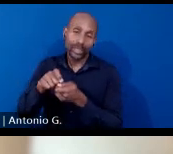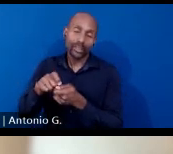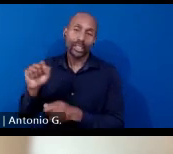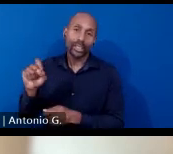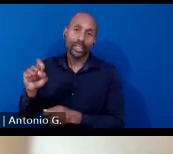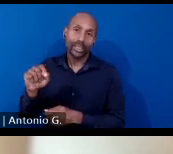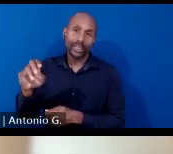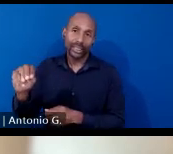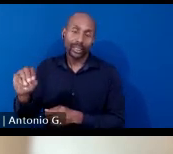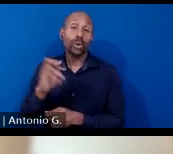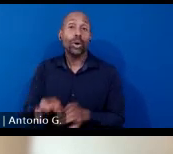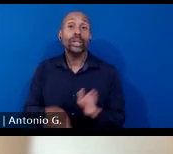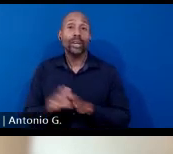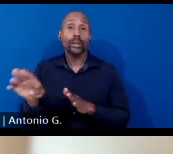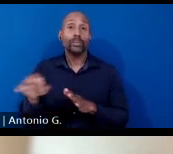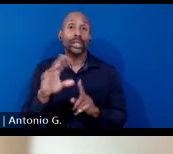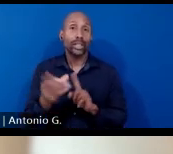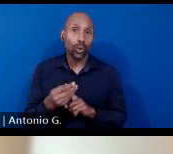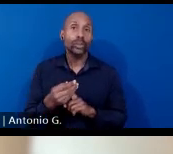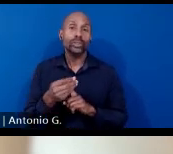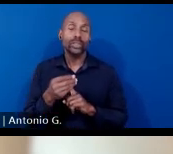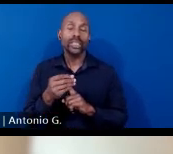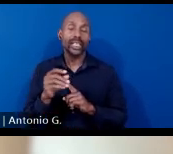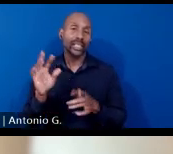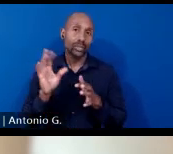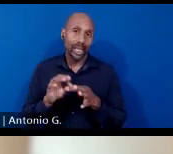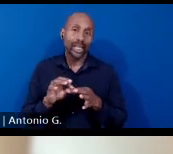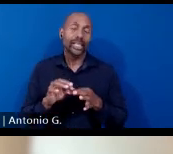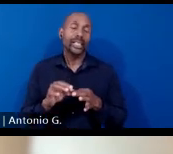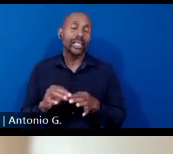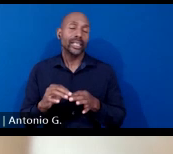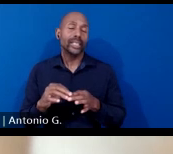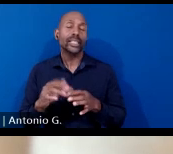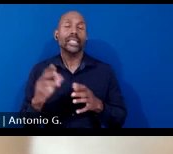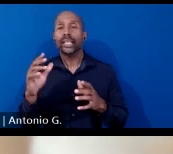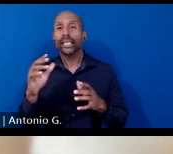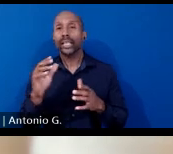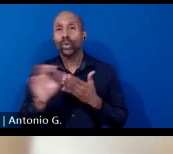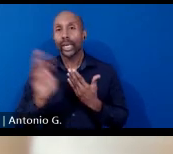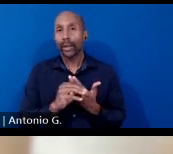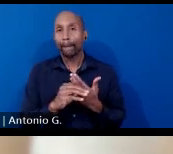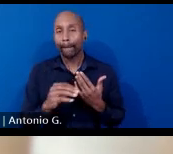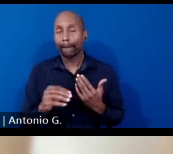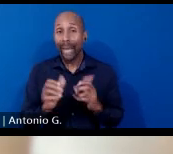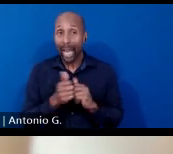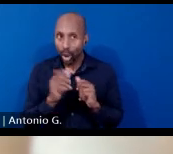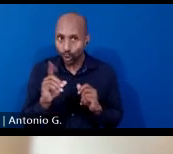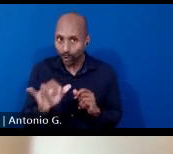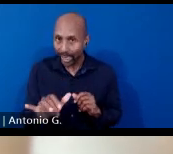about developing culturally responsive and relevant curriculum and, and working in that way.